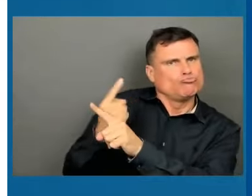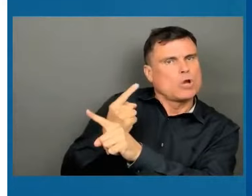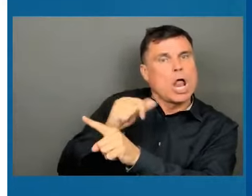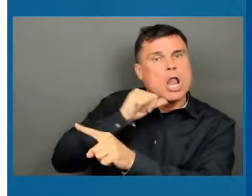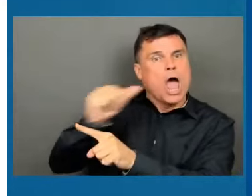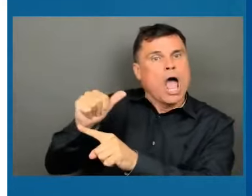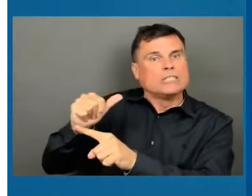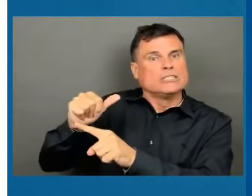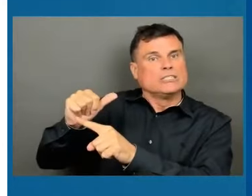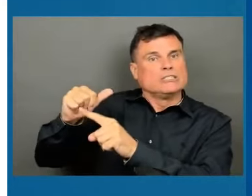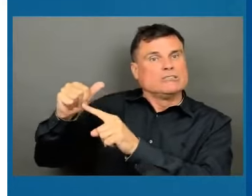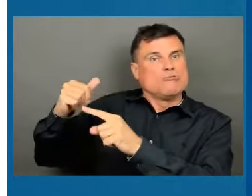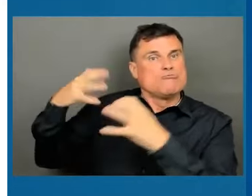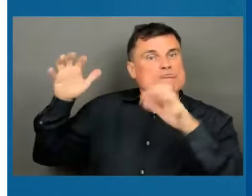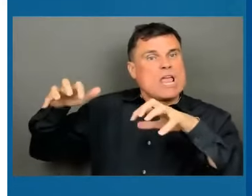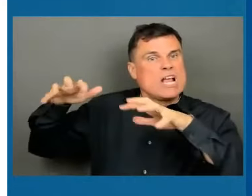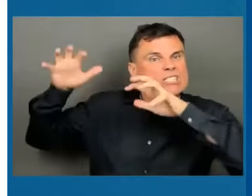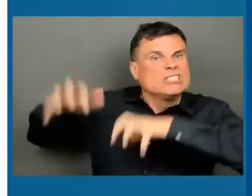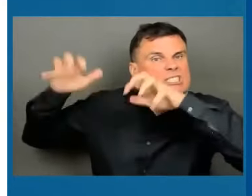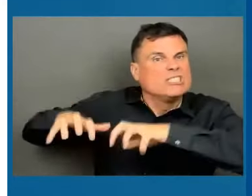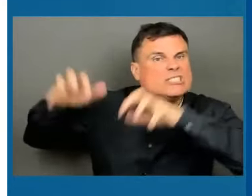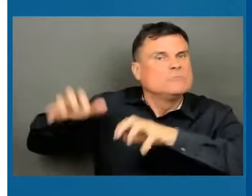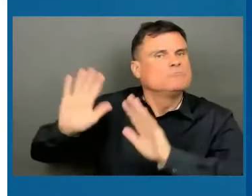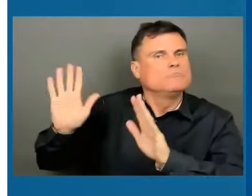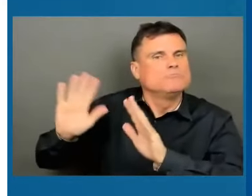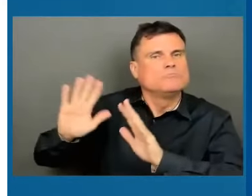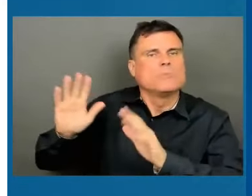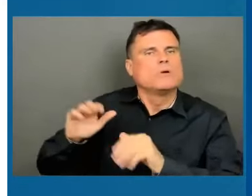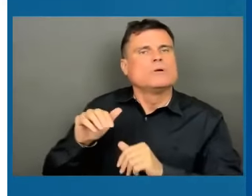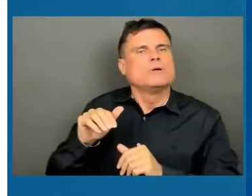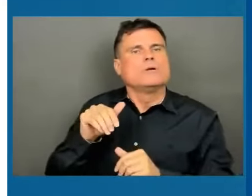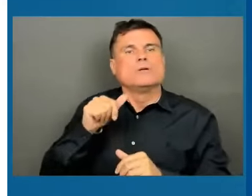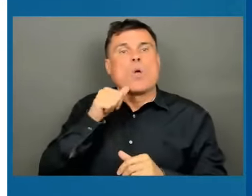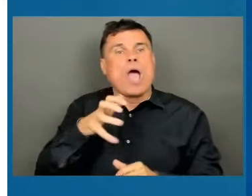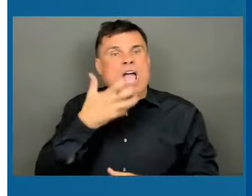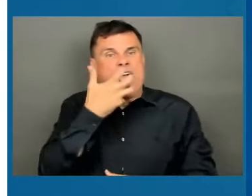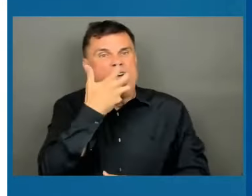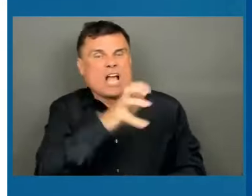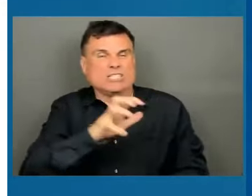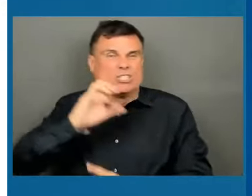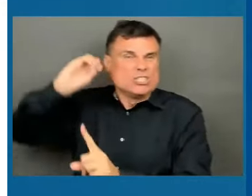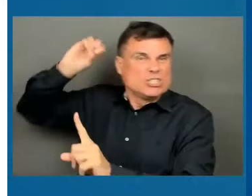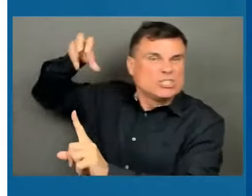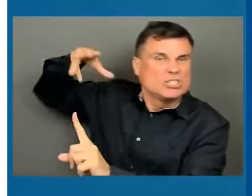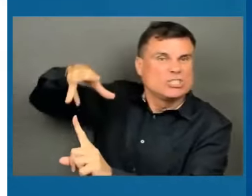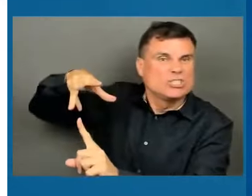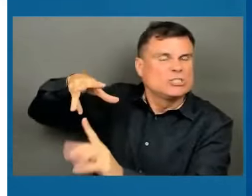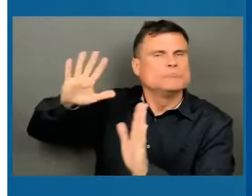warmth in order to get a gradual melt of the snow. So we will be